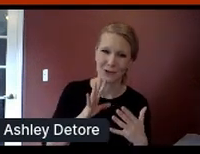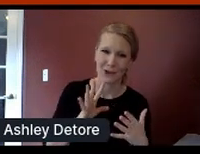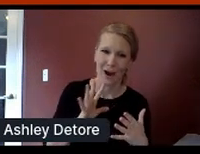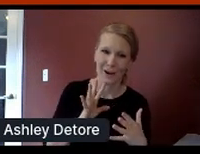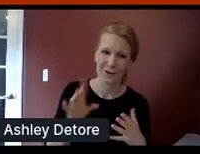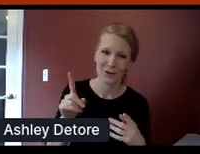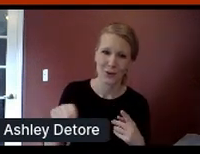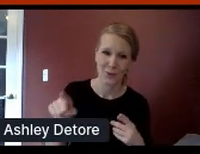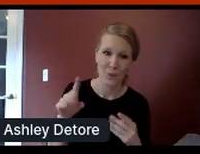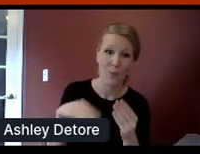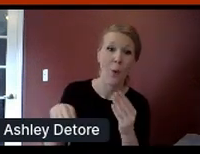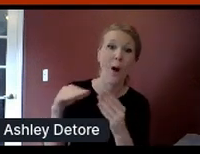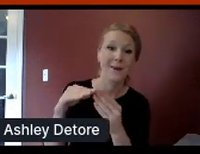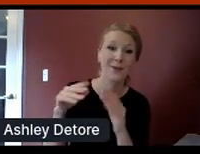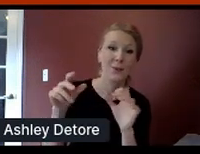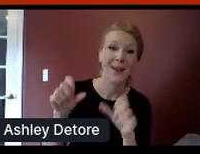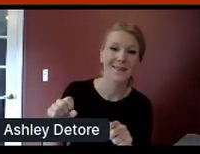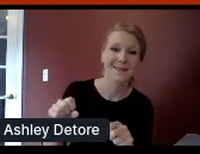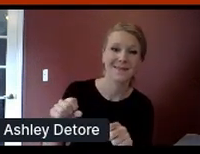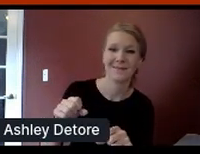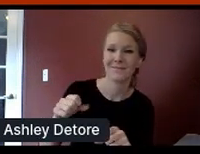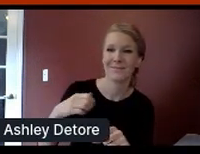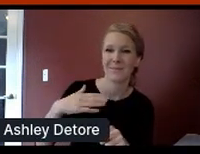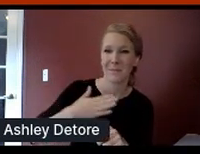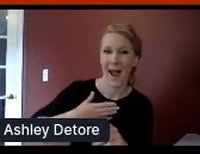So please, there's my email. Contact me.